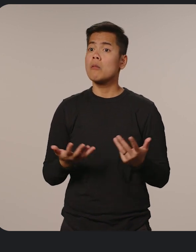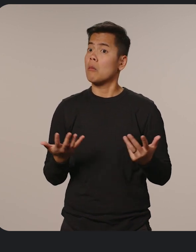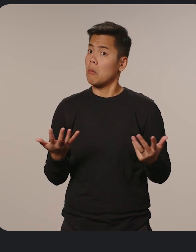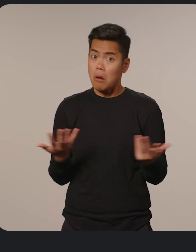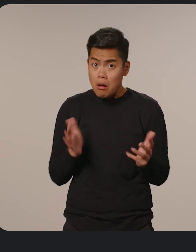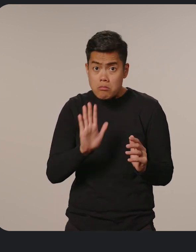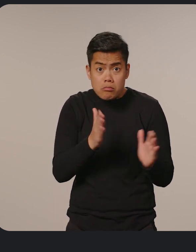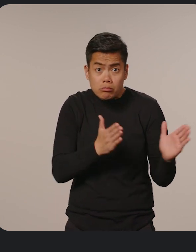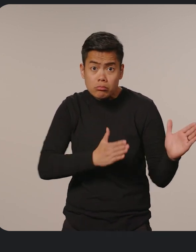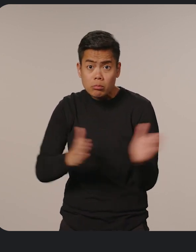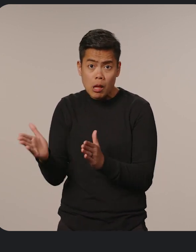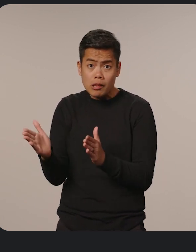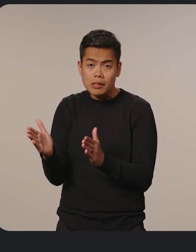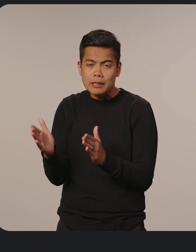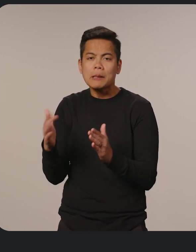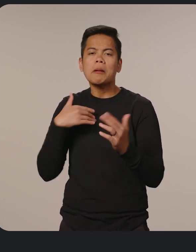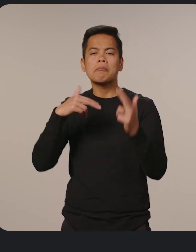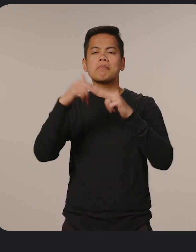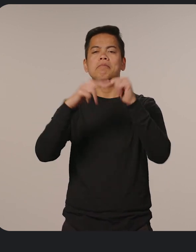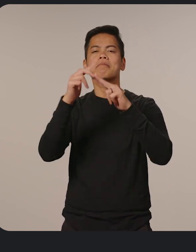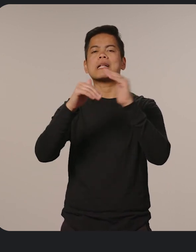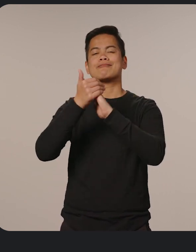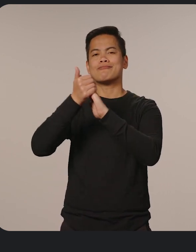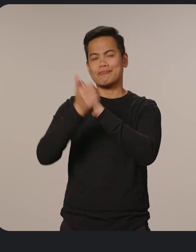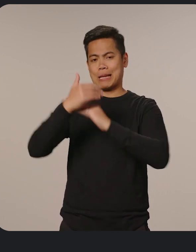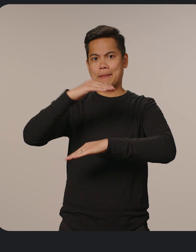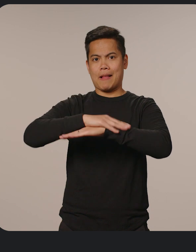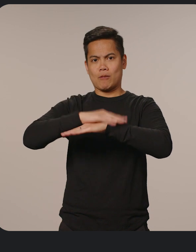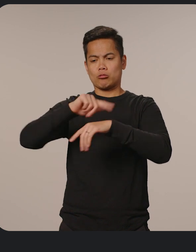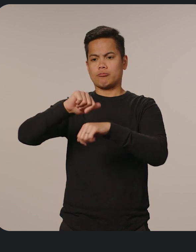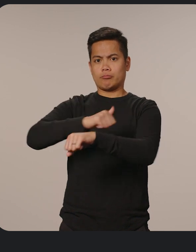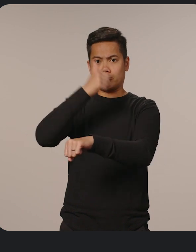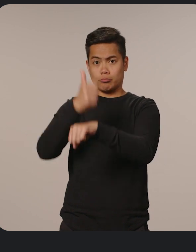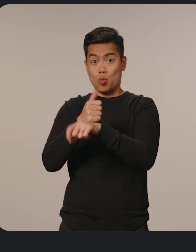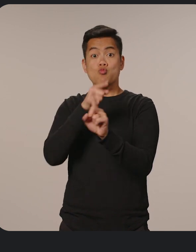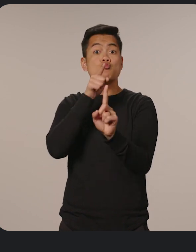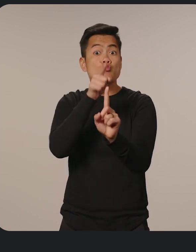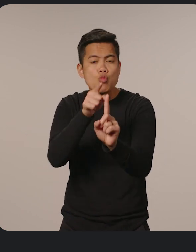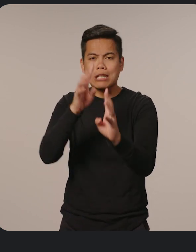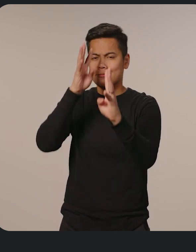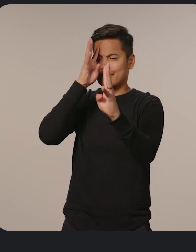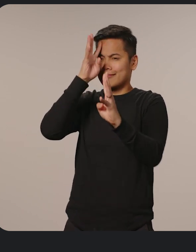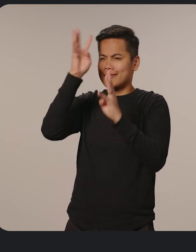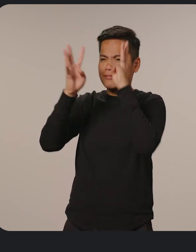that enables you to innovate and differentiate with Google. And what's in it for you?